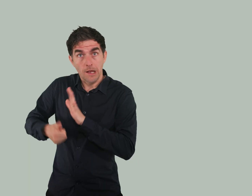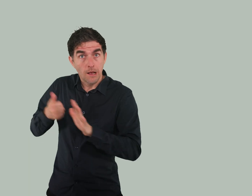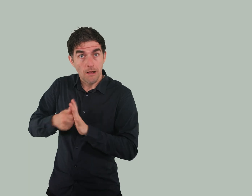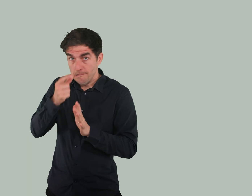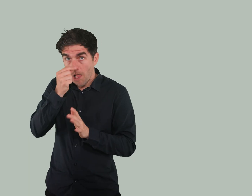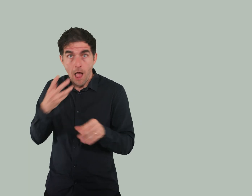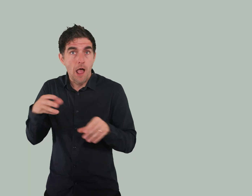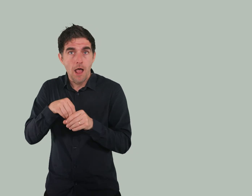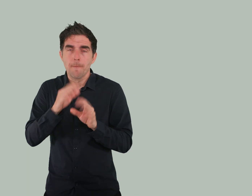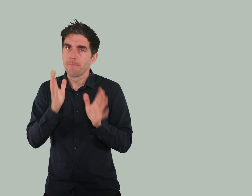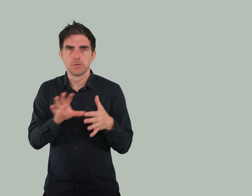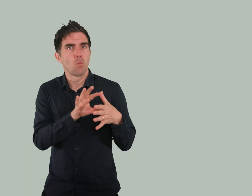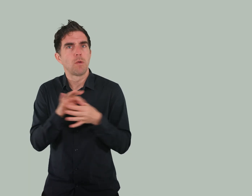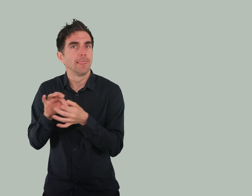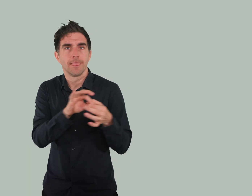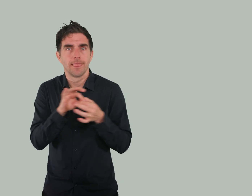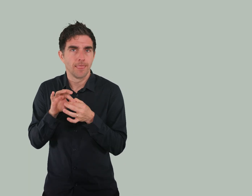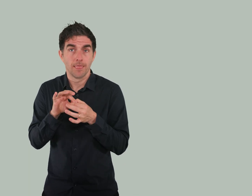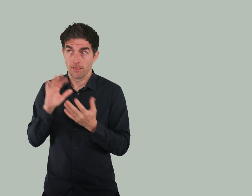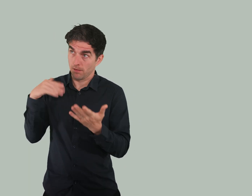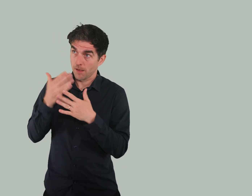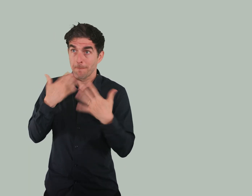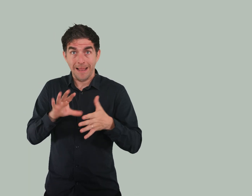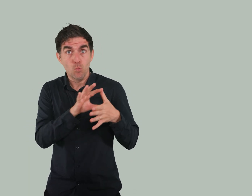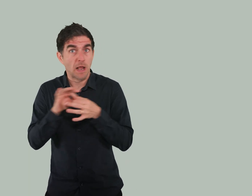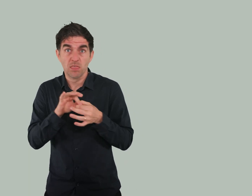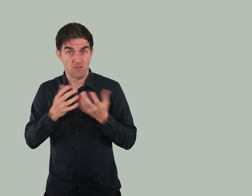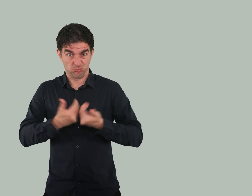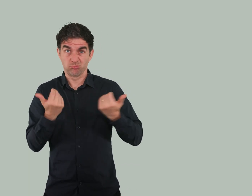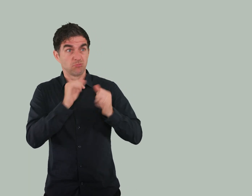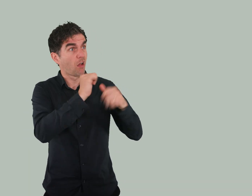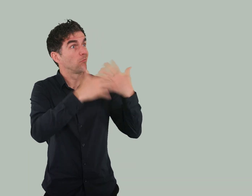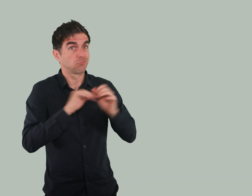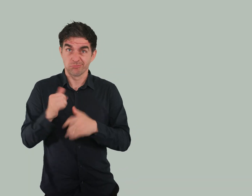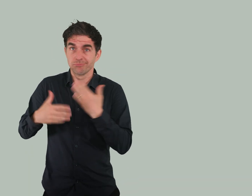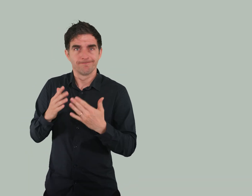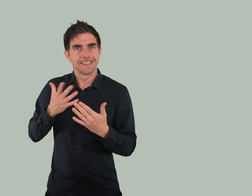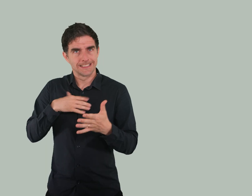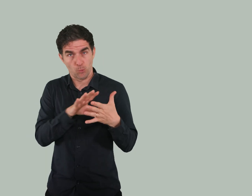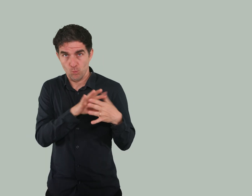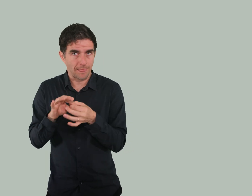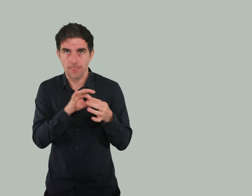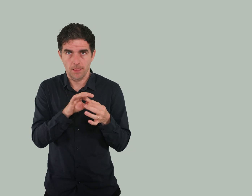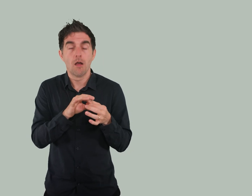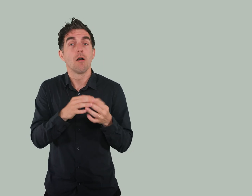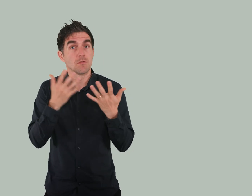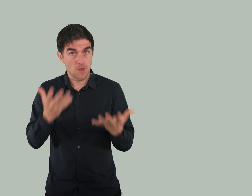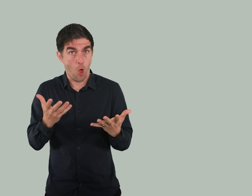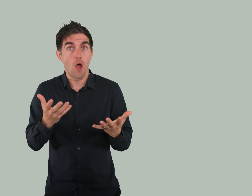in sync in a way that it has not been doing.